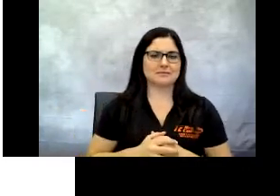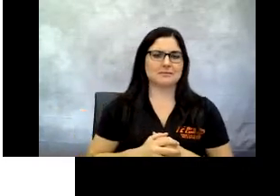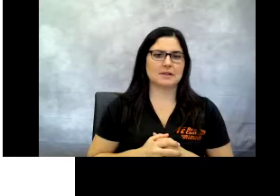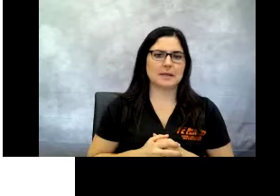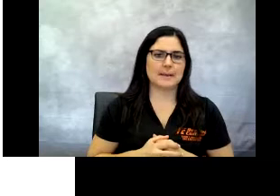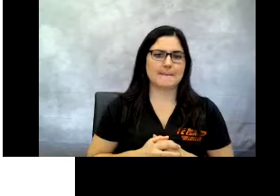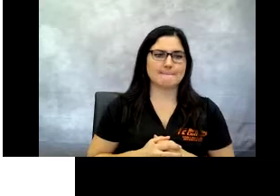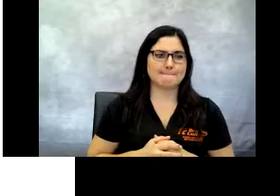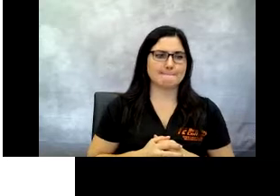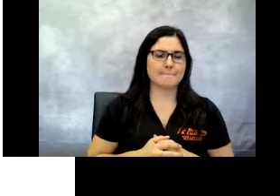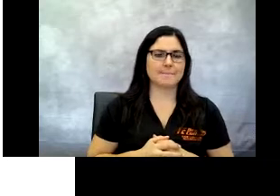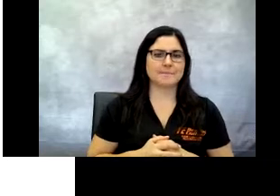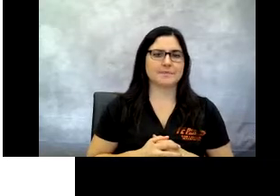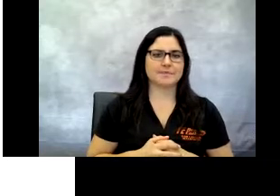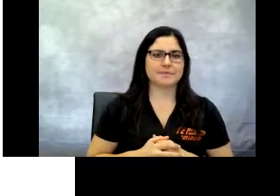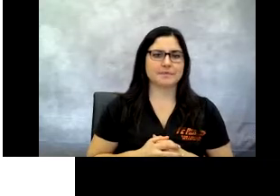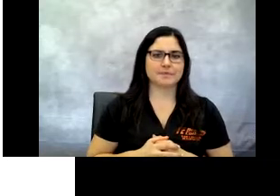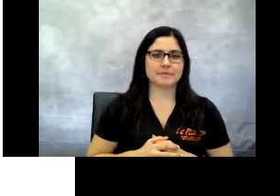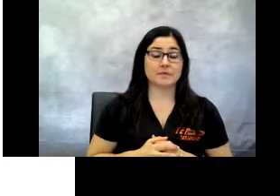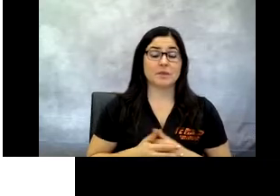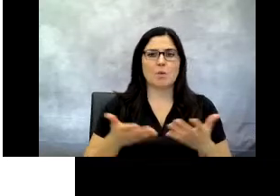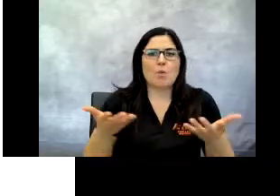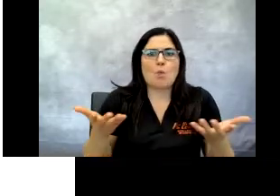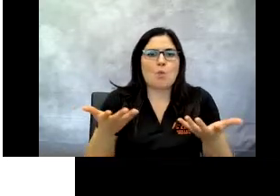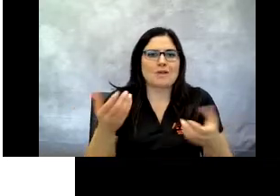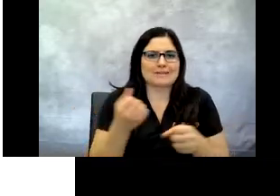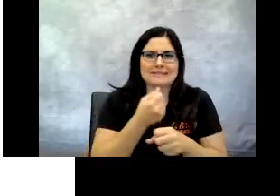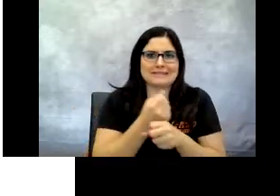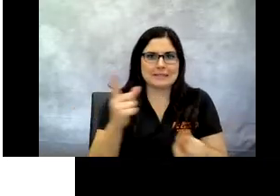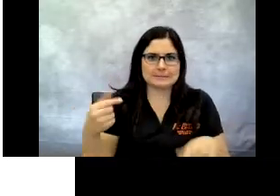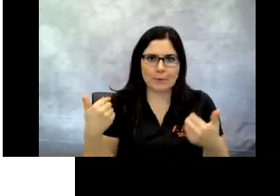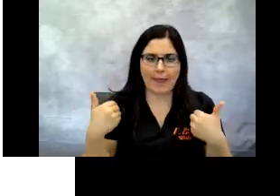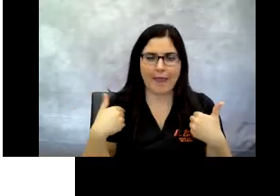So as we look at, you know, what are the statistics in mental health, mental